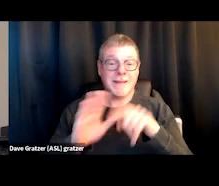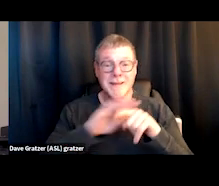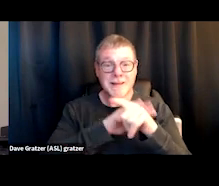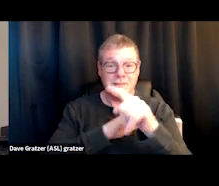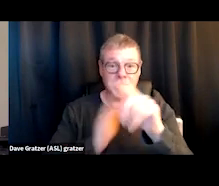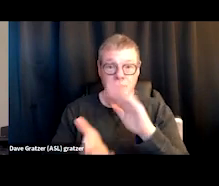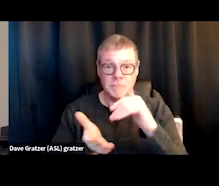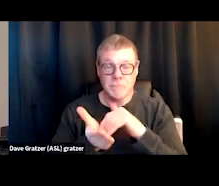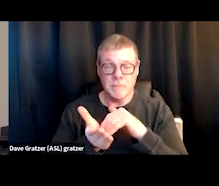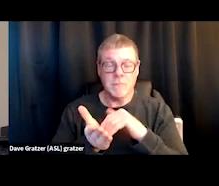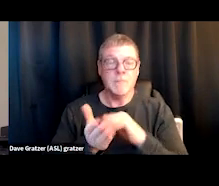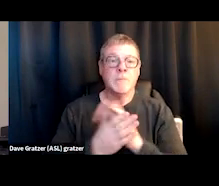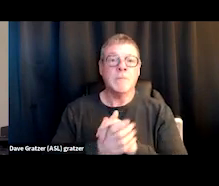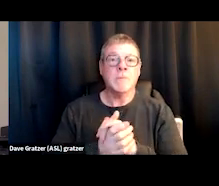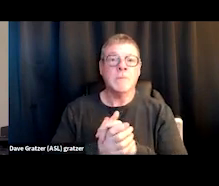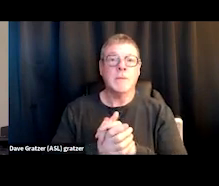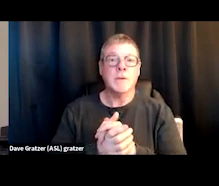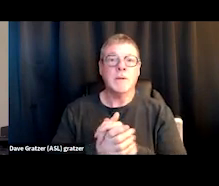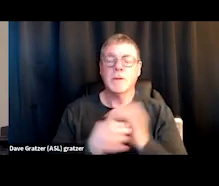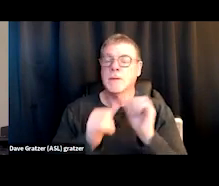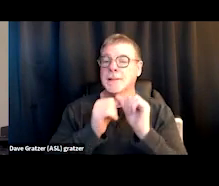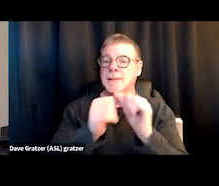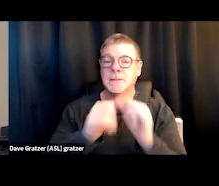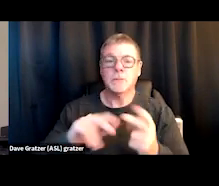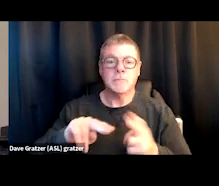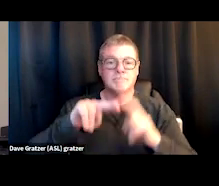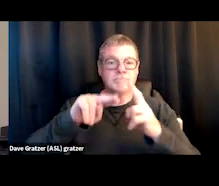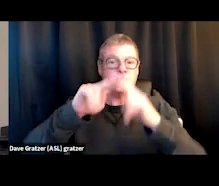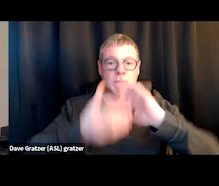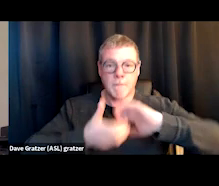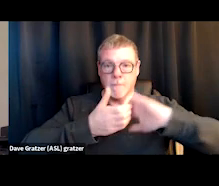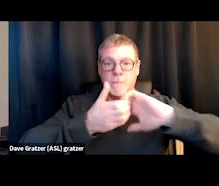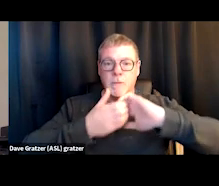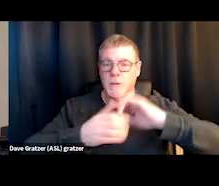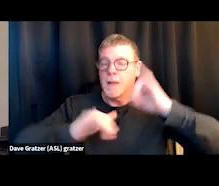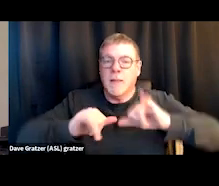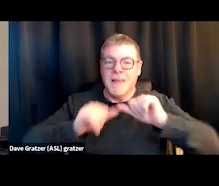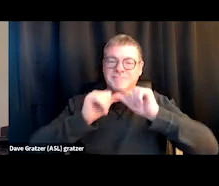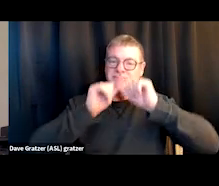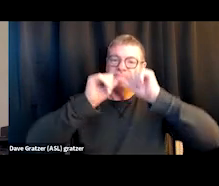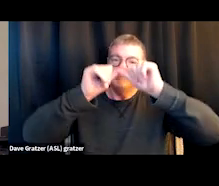we just continue to increase our partnerships. And this is an ongoing, you know,